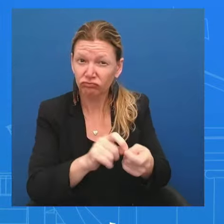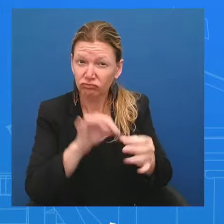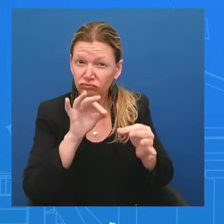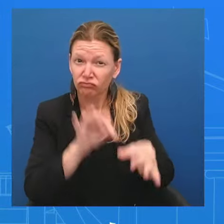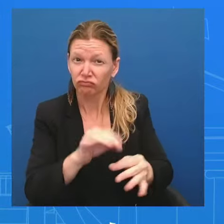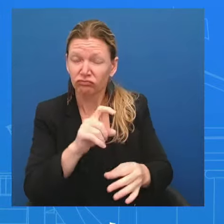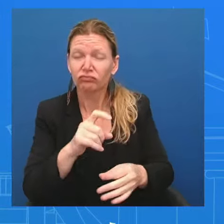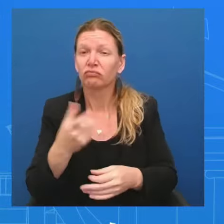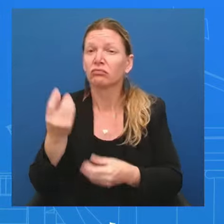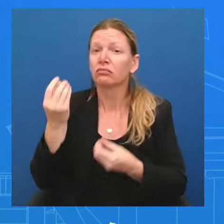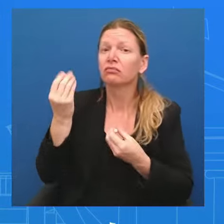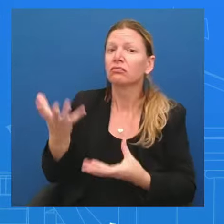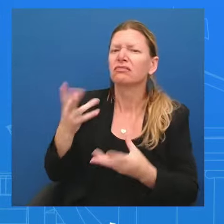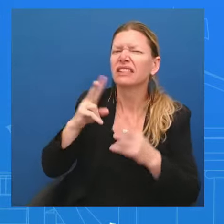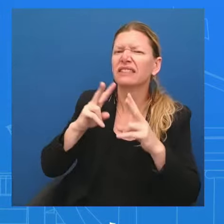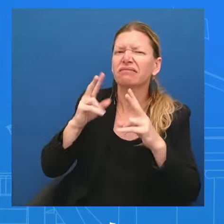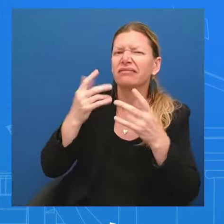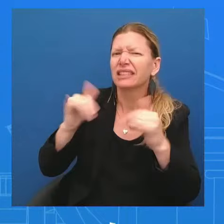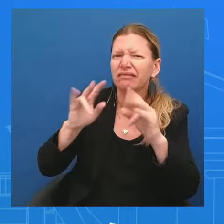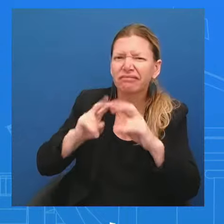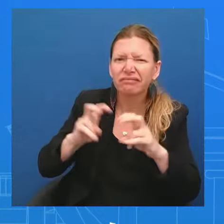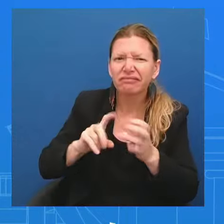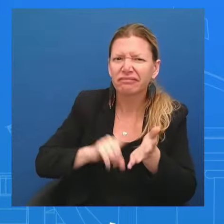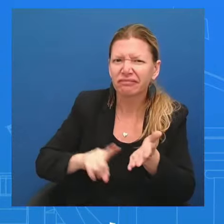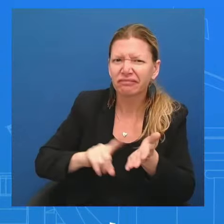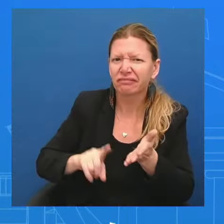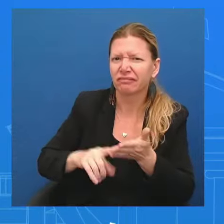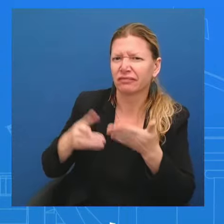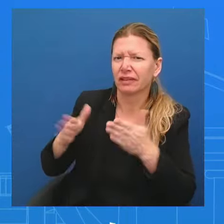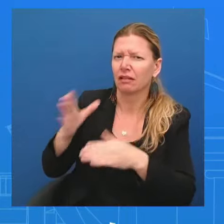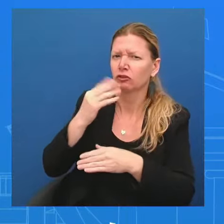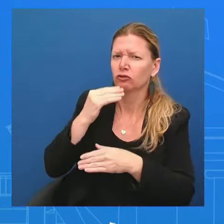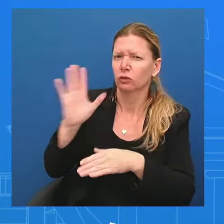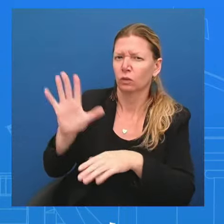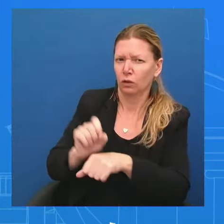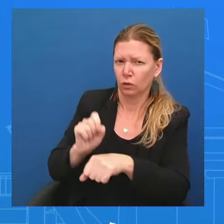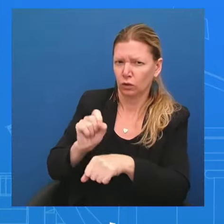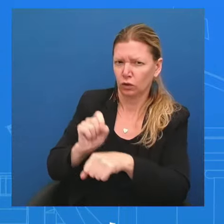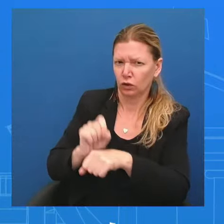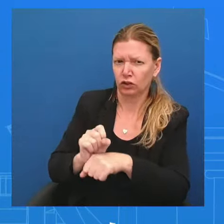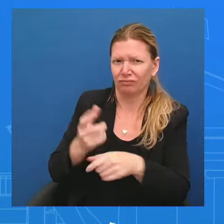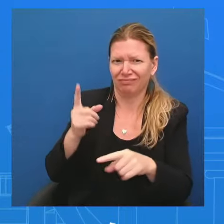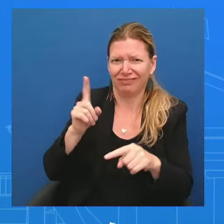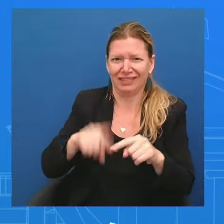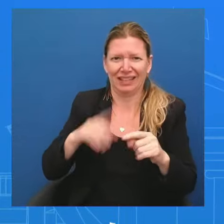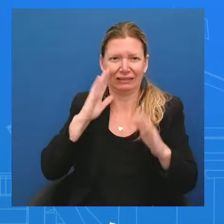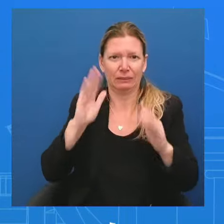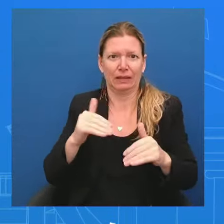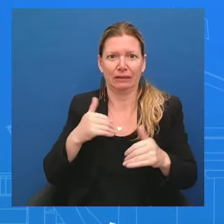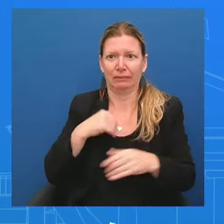to speak to the details of a specific strike by Israeli military forces when we had nothing to do with that. The Press: And just one more.